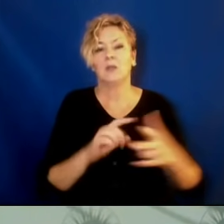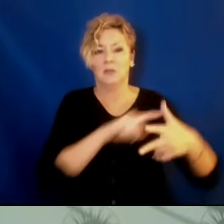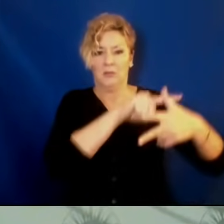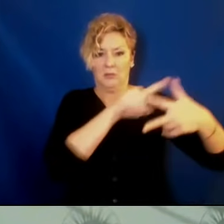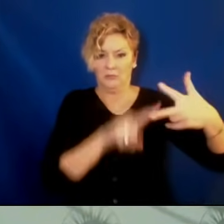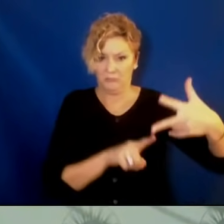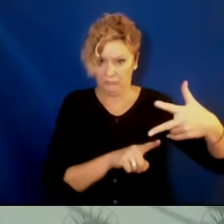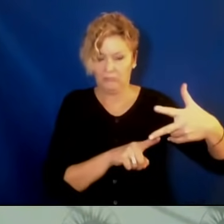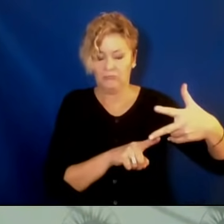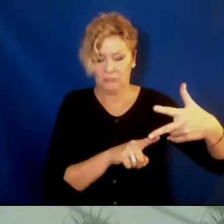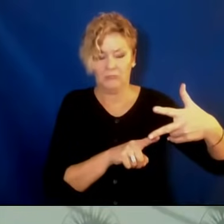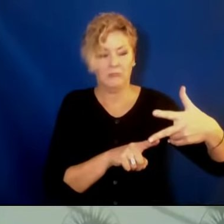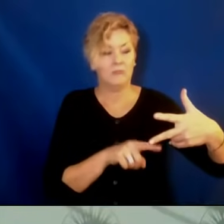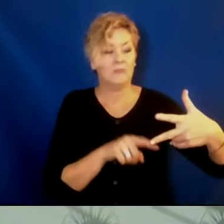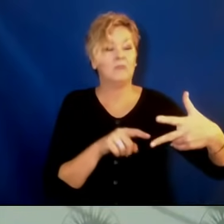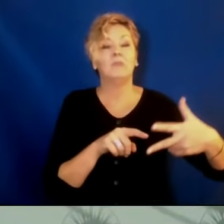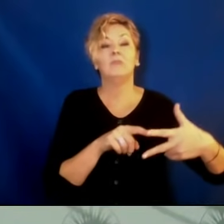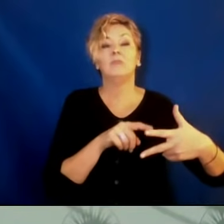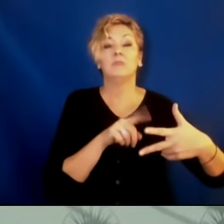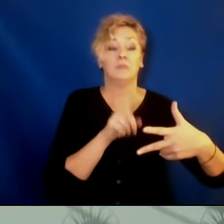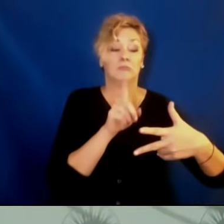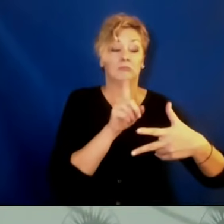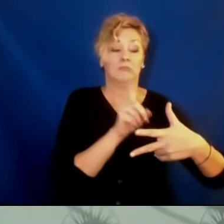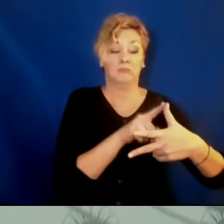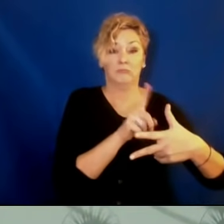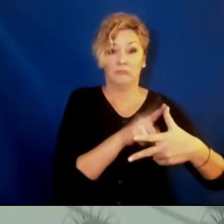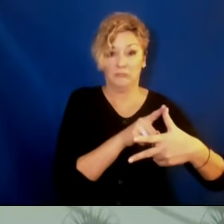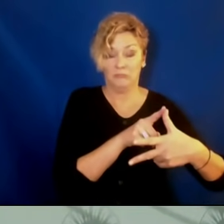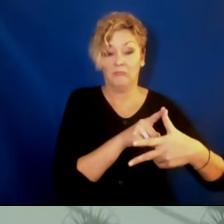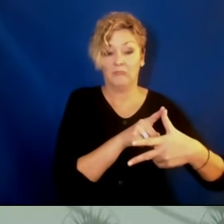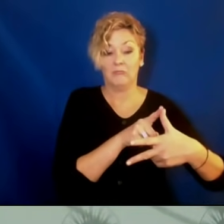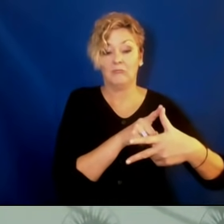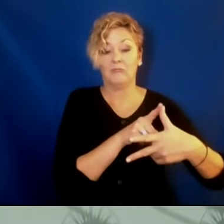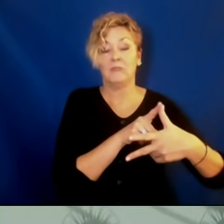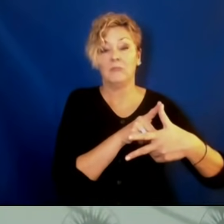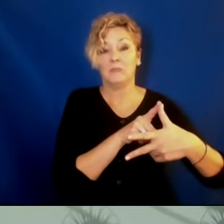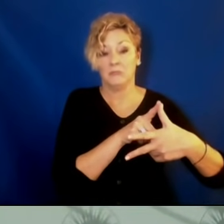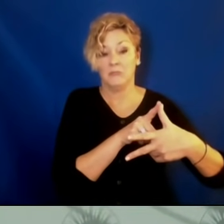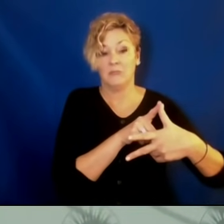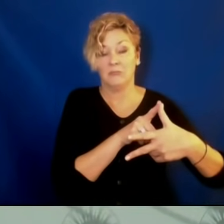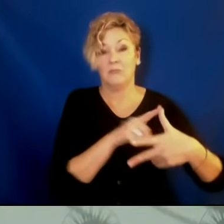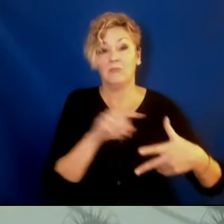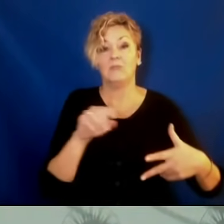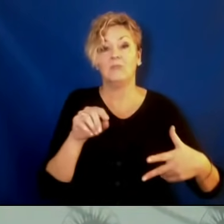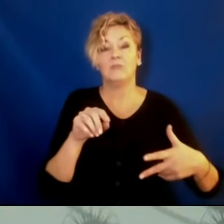Want to express my appreciation to be sure that COVID-19 protocols are being supported in the workplace.